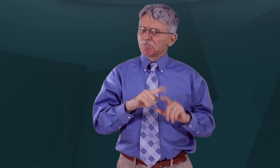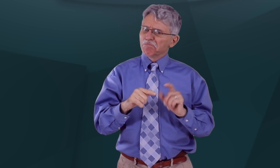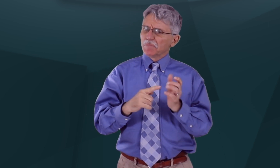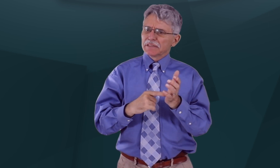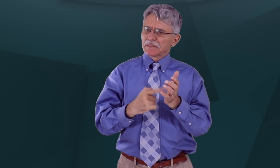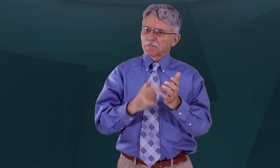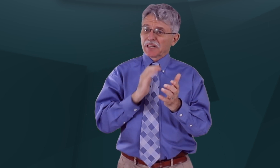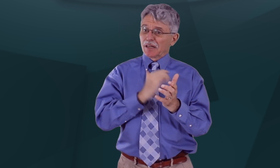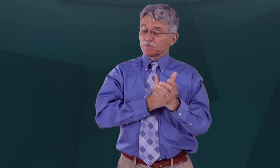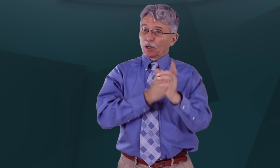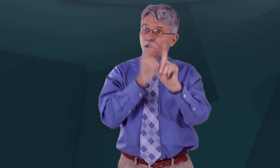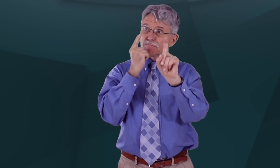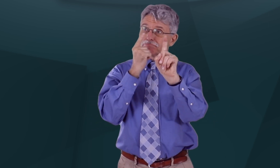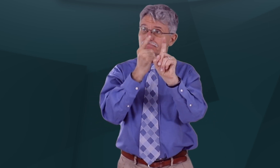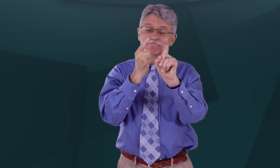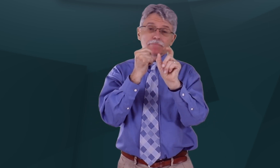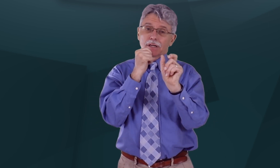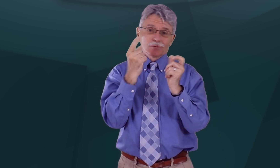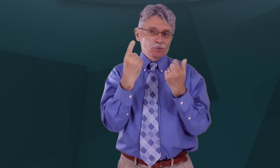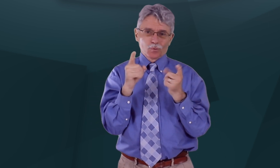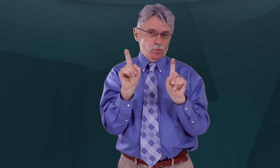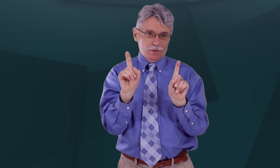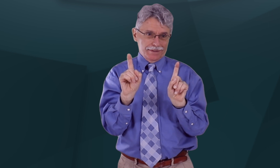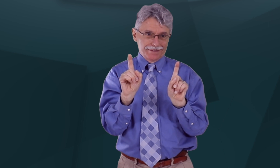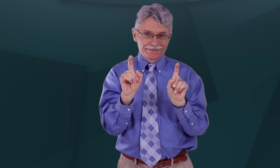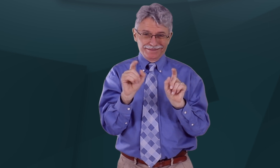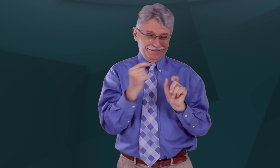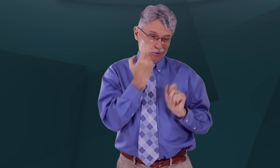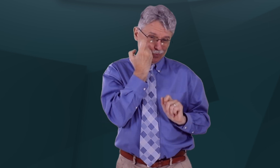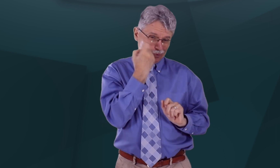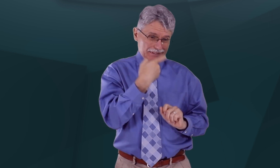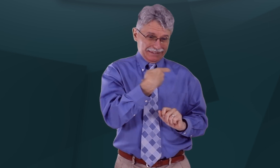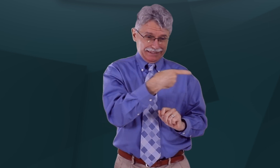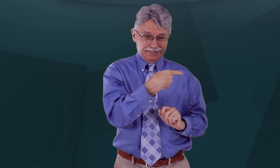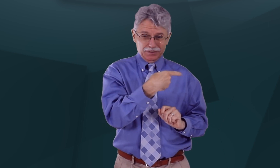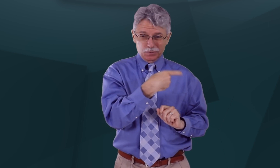Hoo! But no matter what that goal is -- sometimes it doesn't work out.